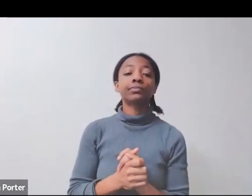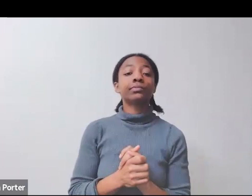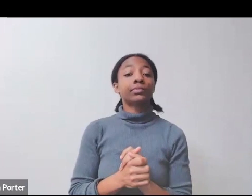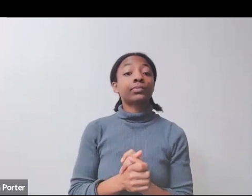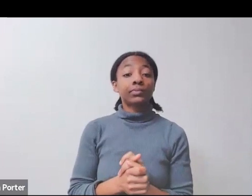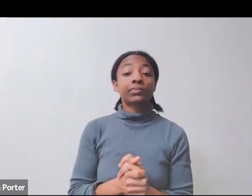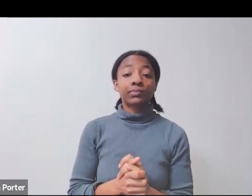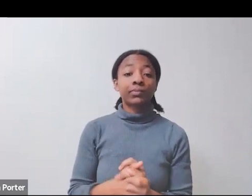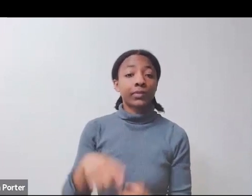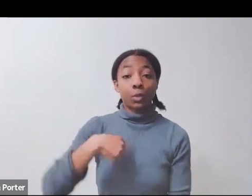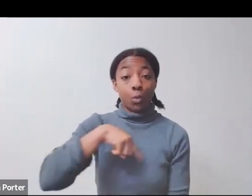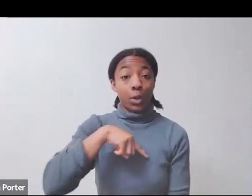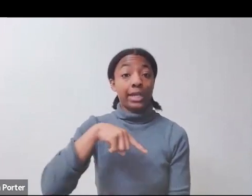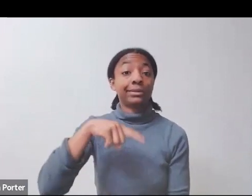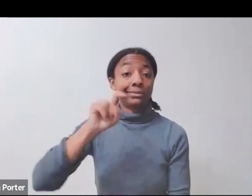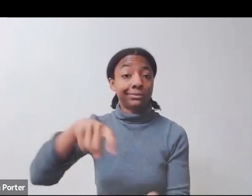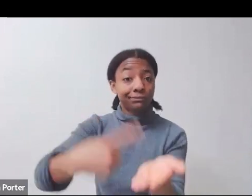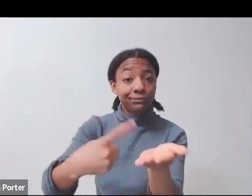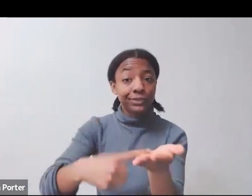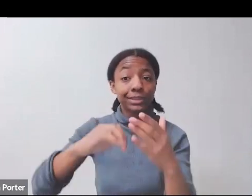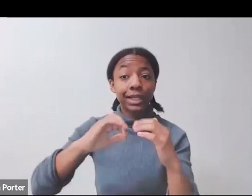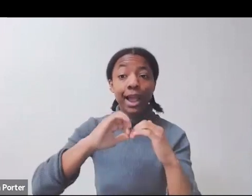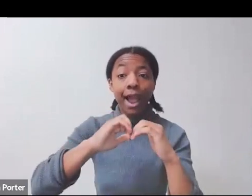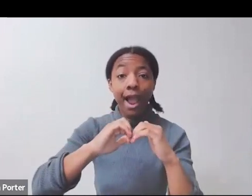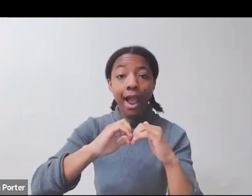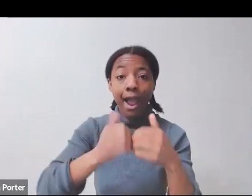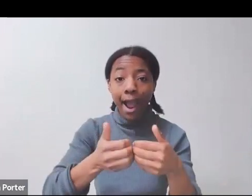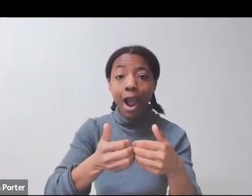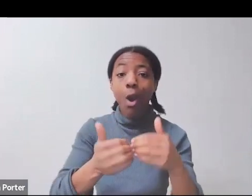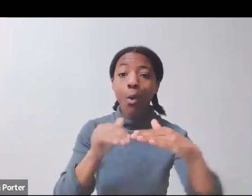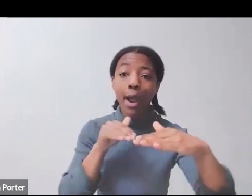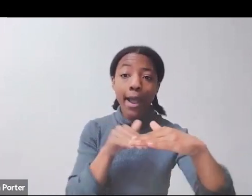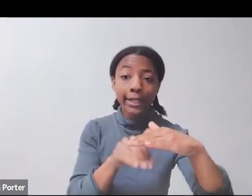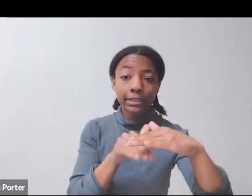In 2016, AP Computer Science Principles launches.